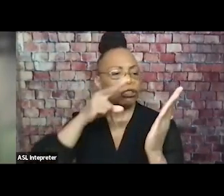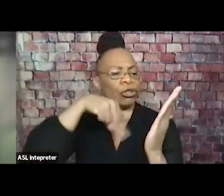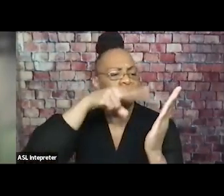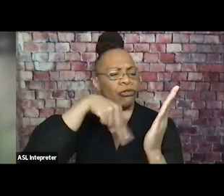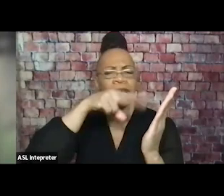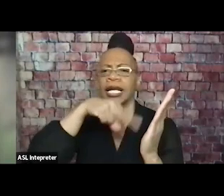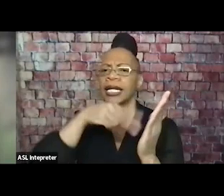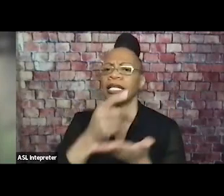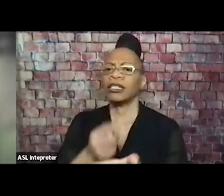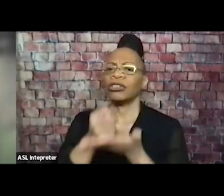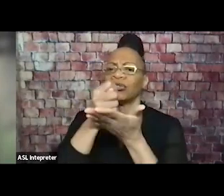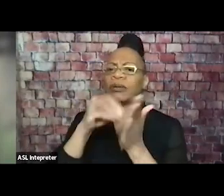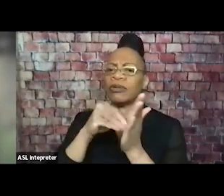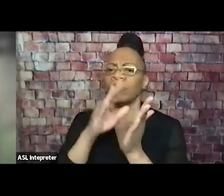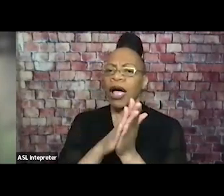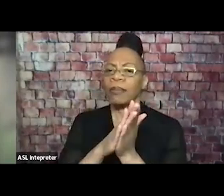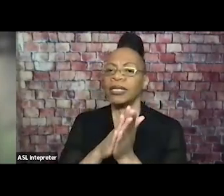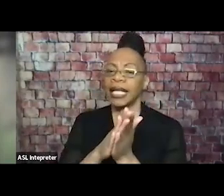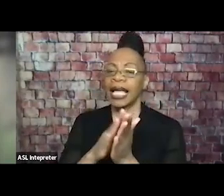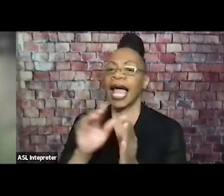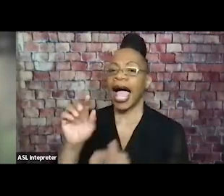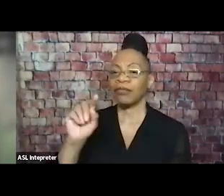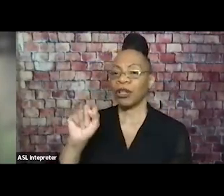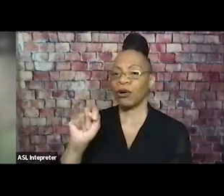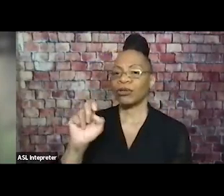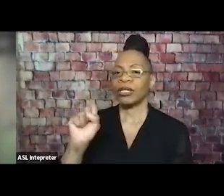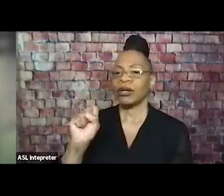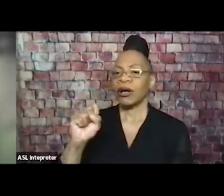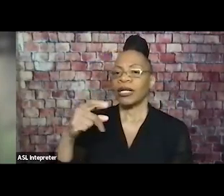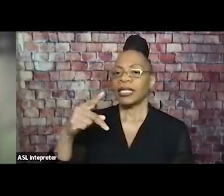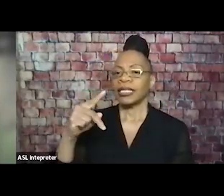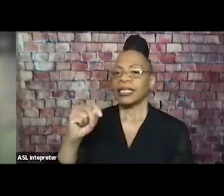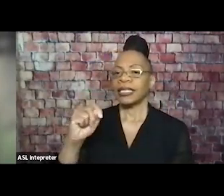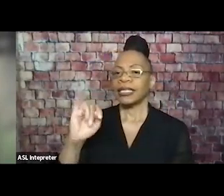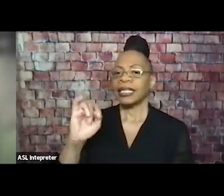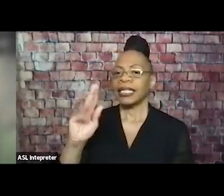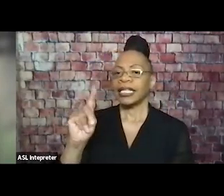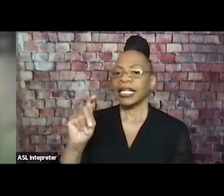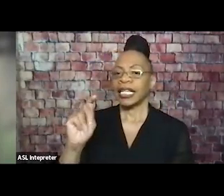and putting sticky notes next to anything that lines up with the listing criteria